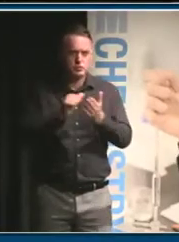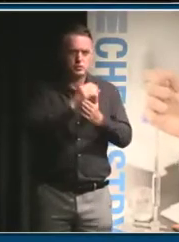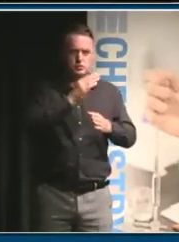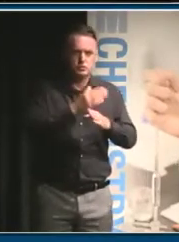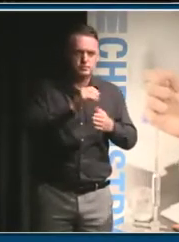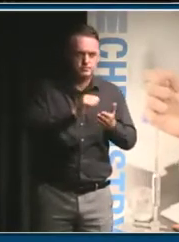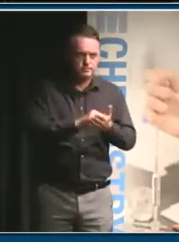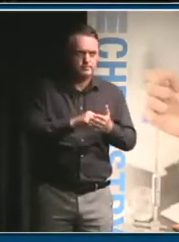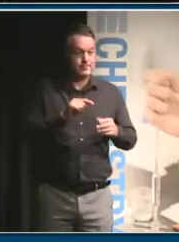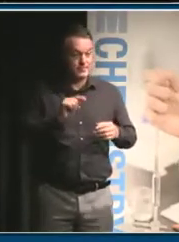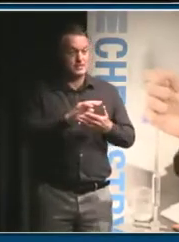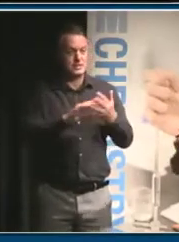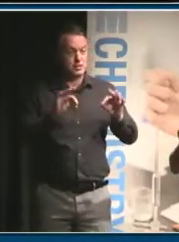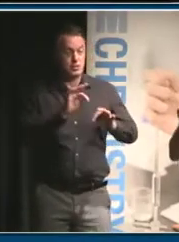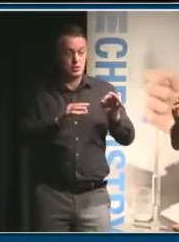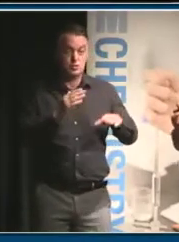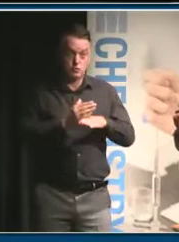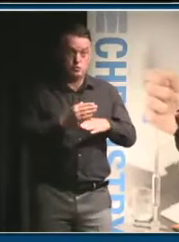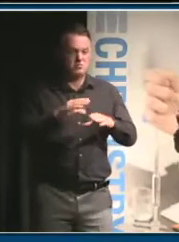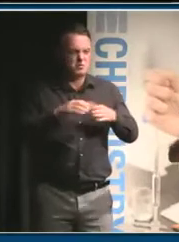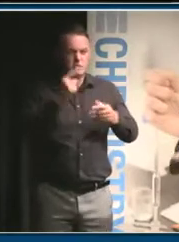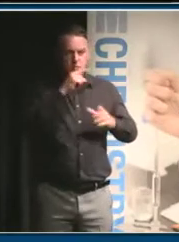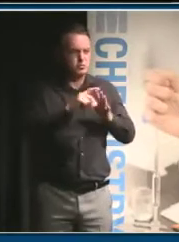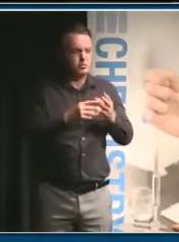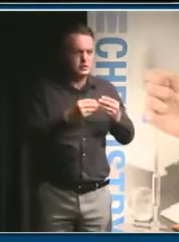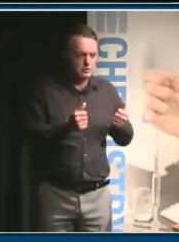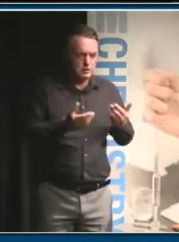That's the way science works. A group of people do something they talk about it, another group does